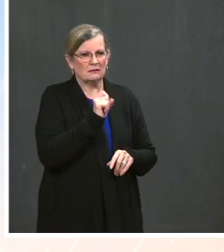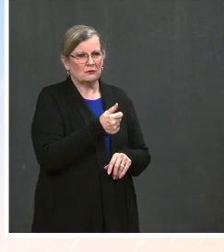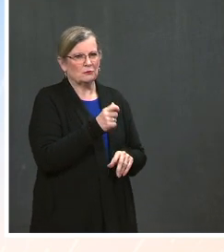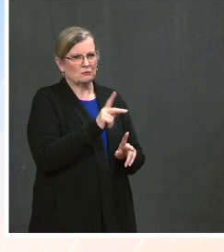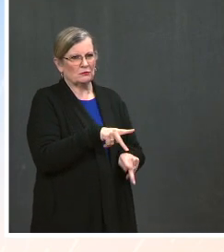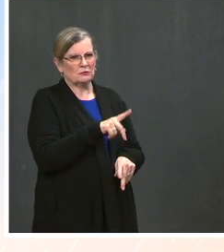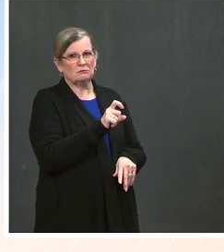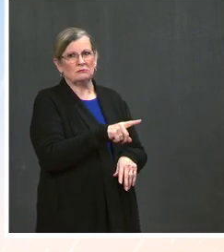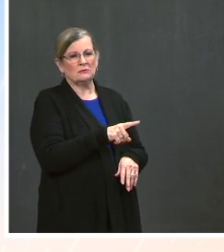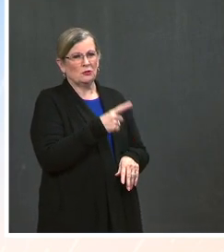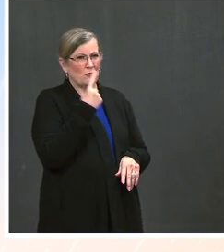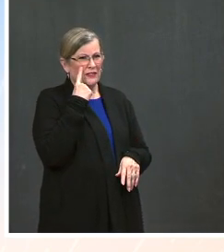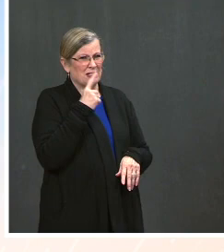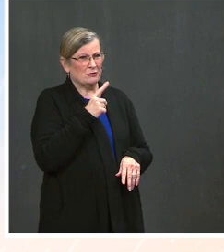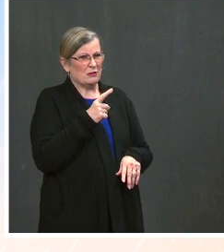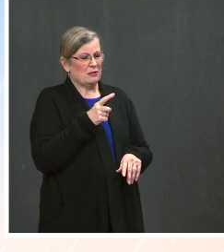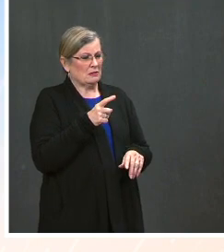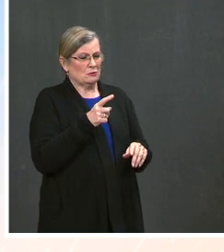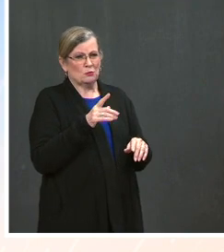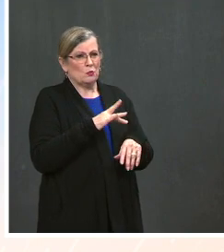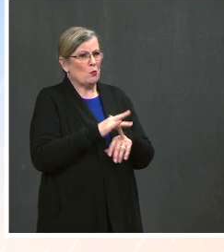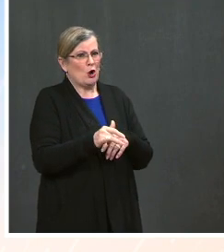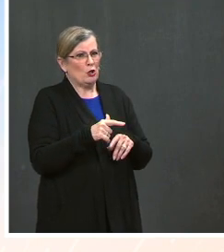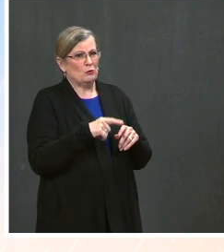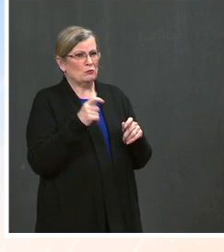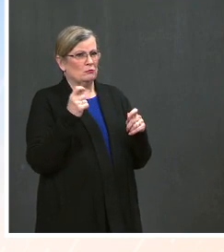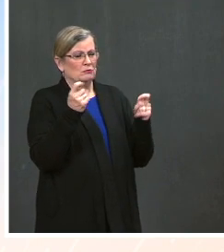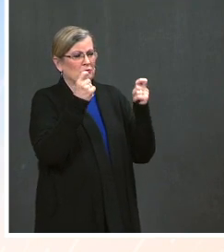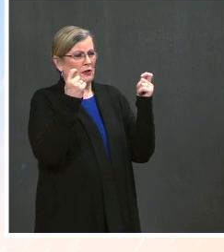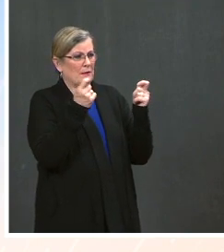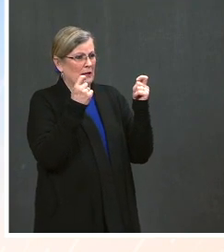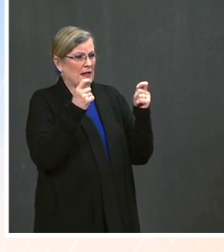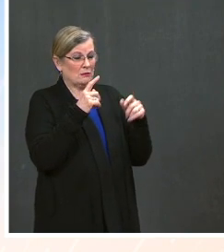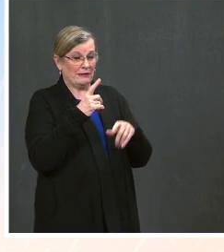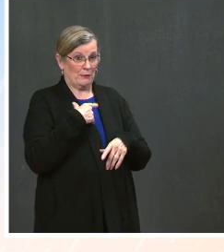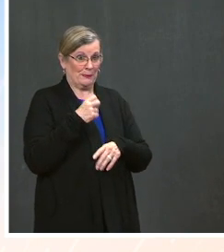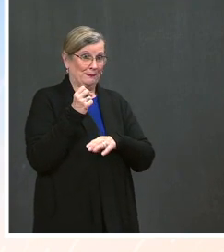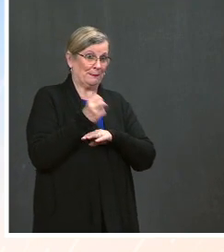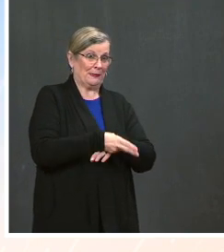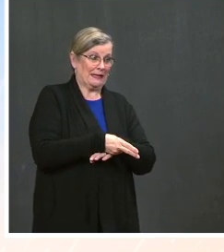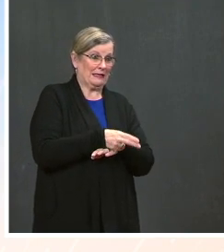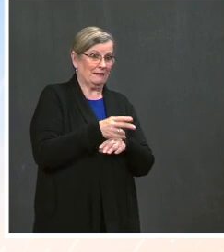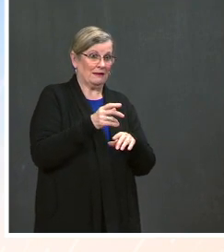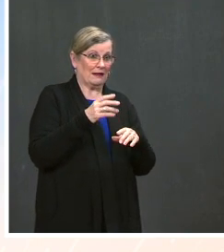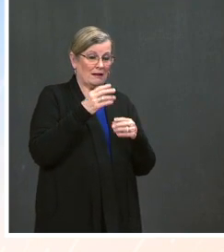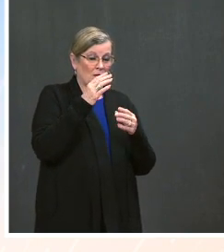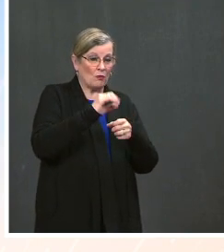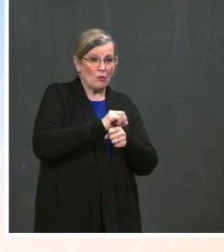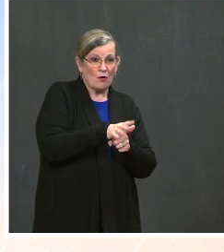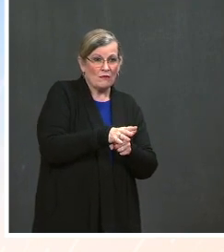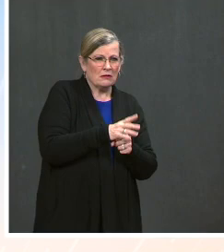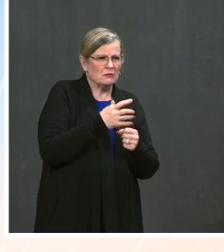is part of the public education, messaging -- there are some PSAs that the administration is doing.